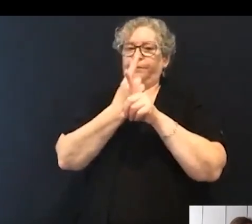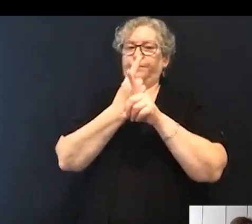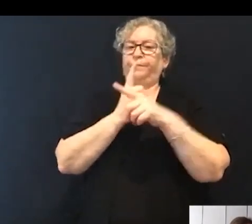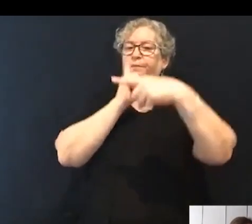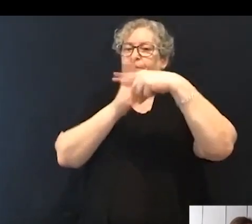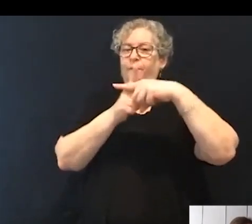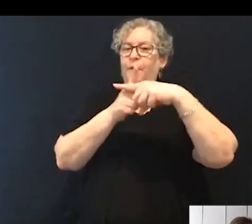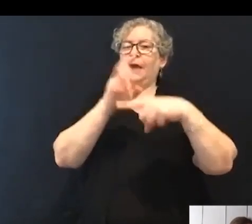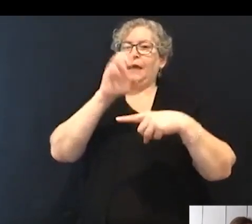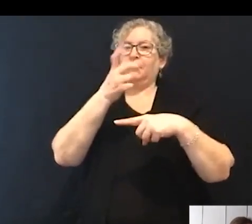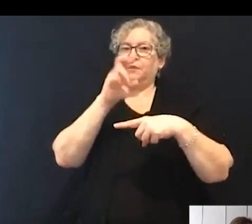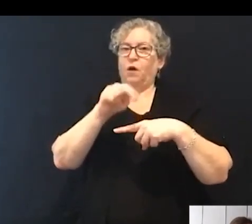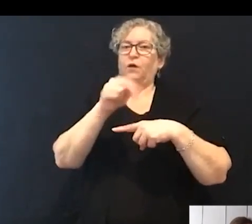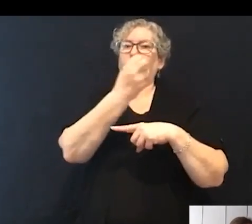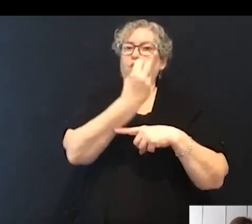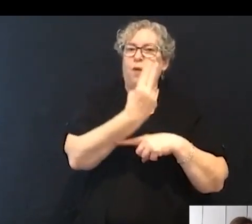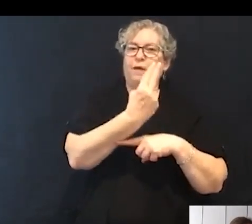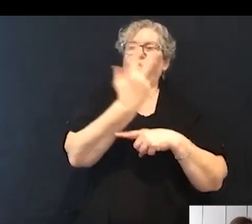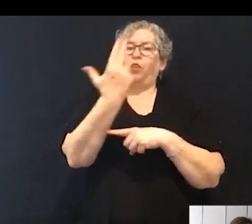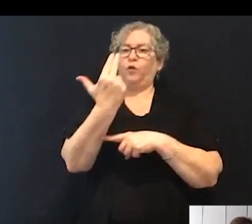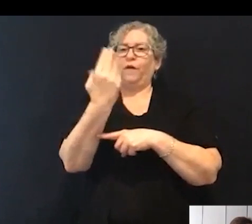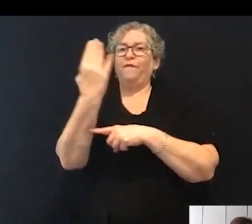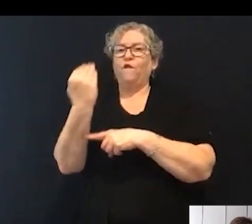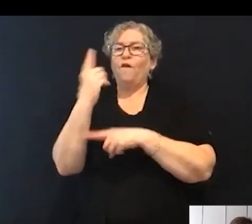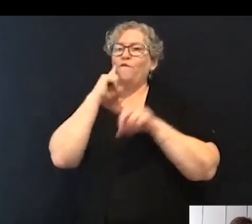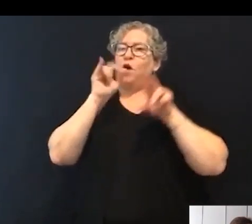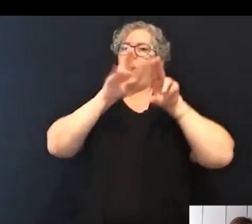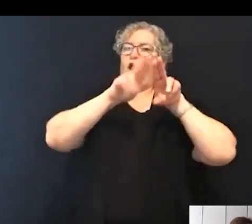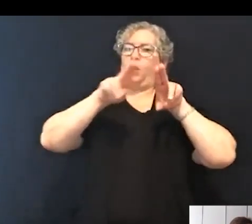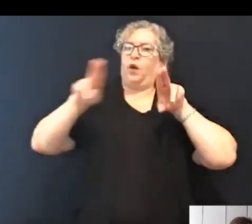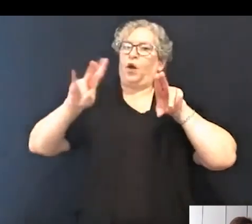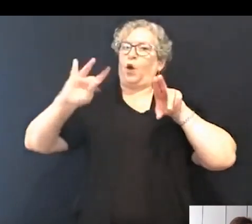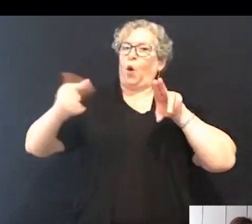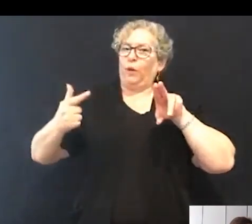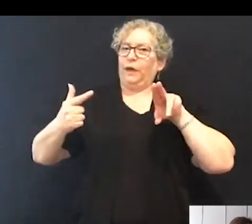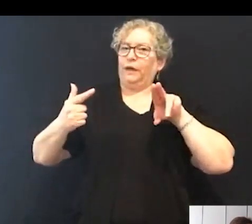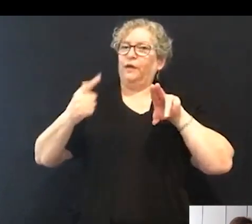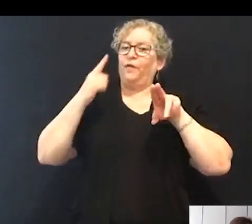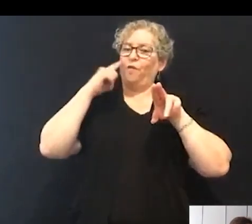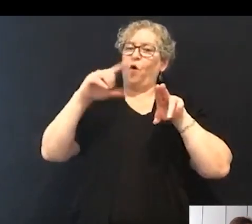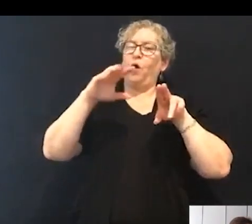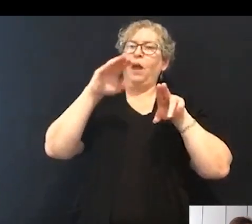and 14 in the coding transcripts of so-called mRNA.